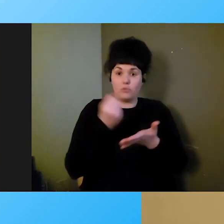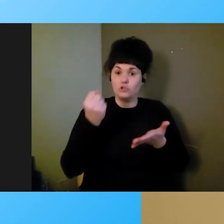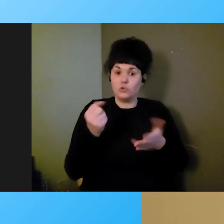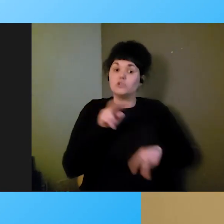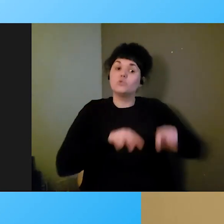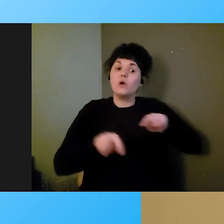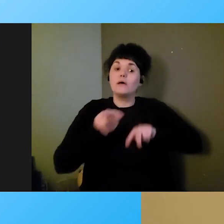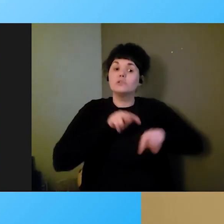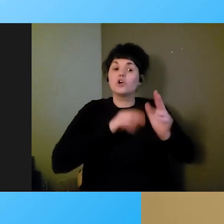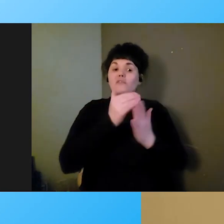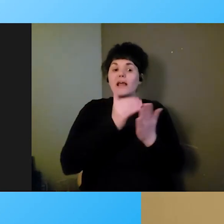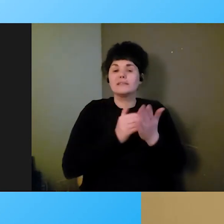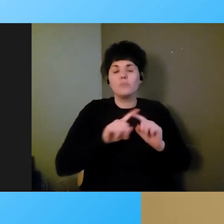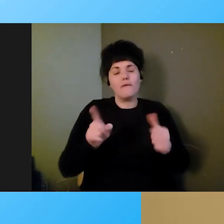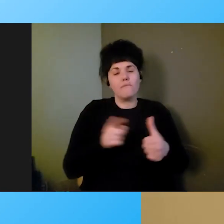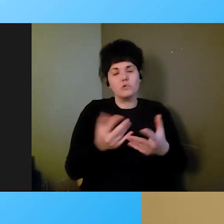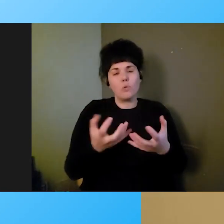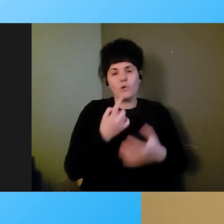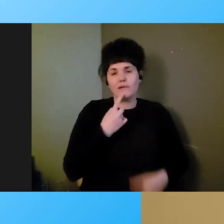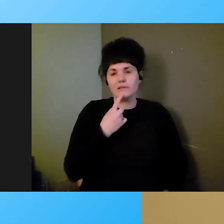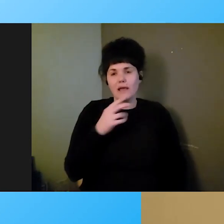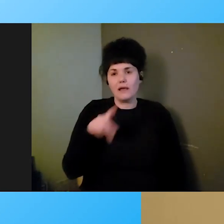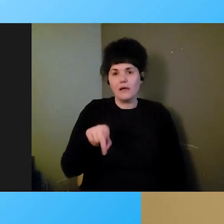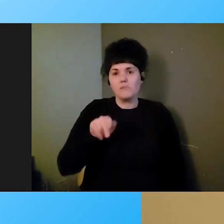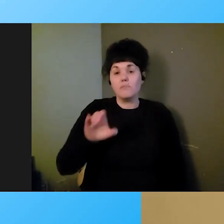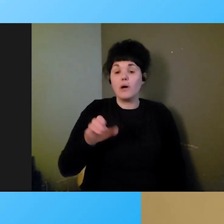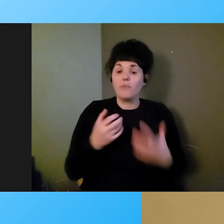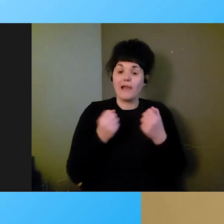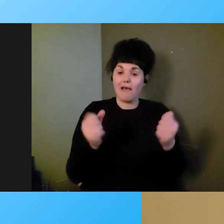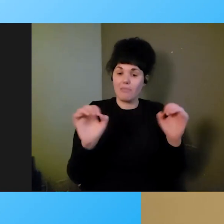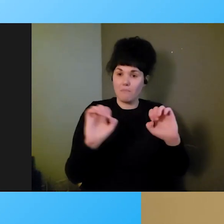saying the public health emergency, although the